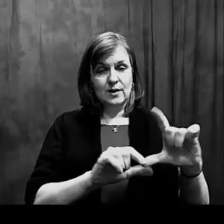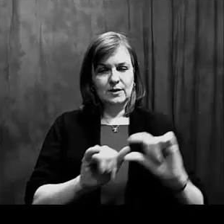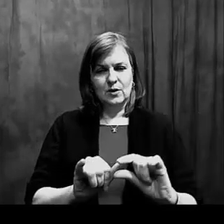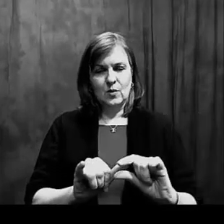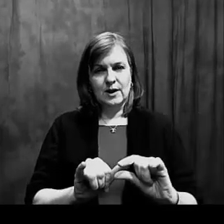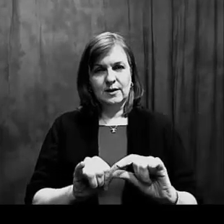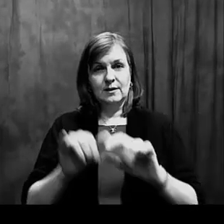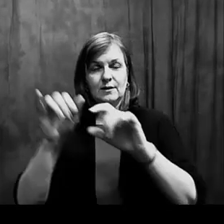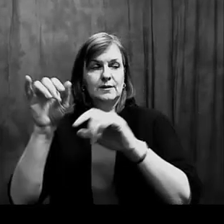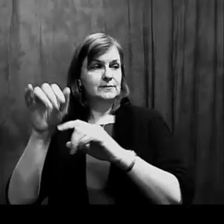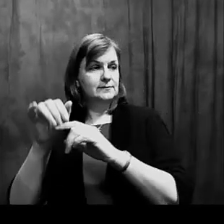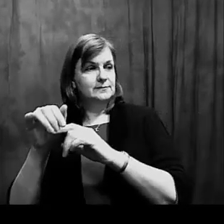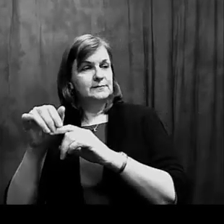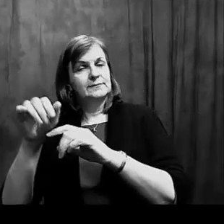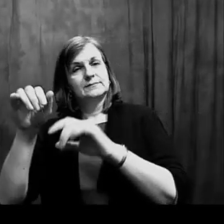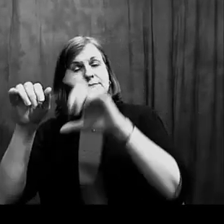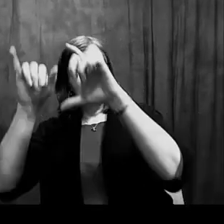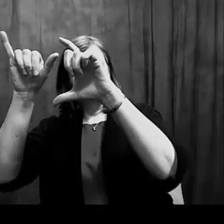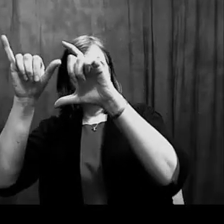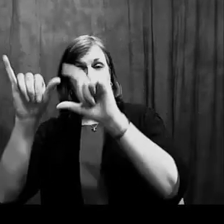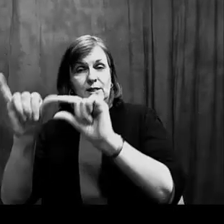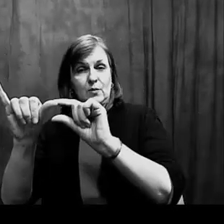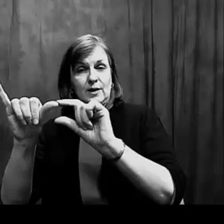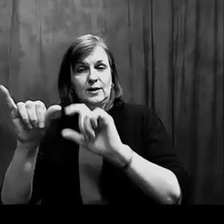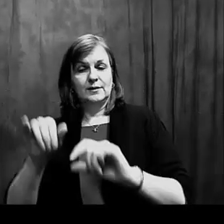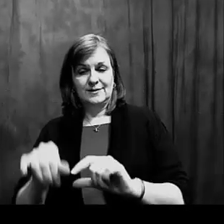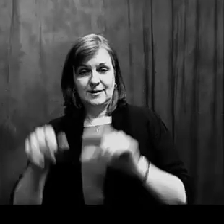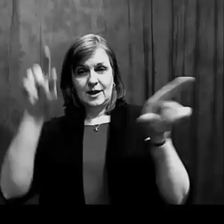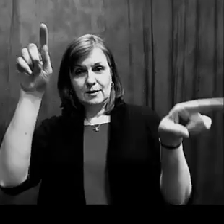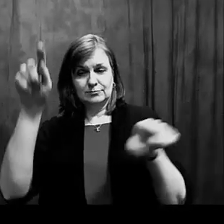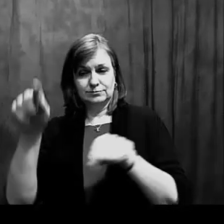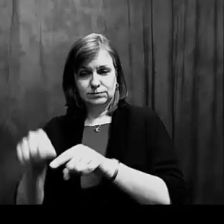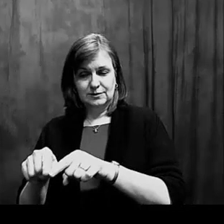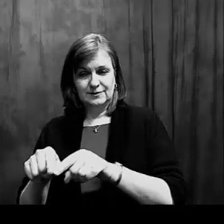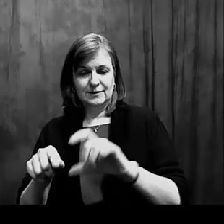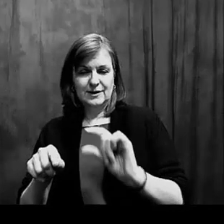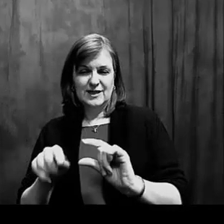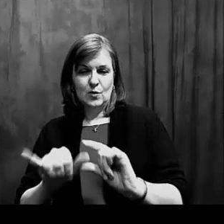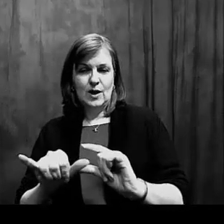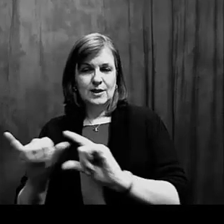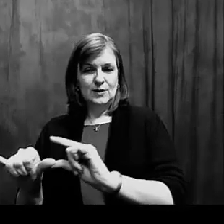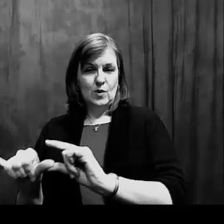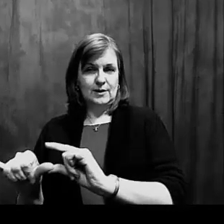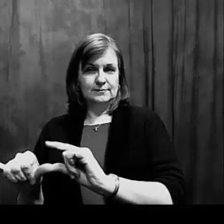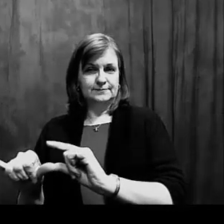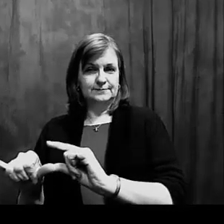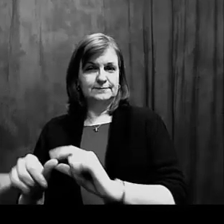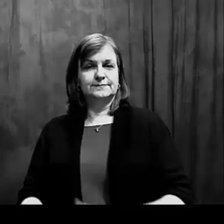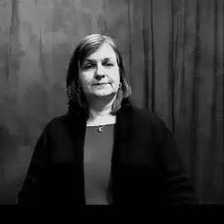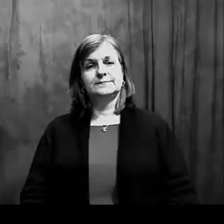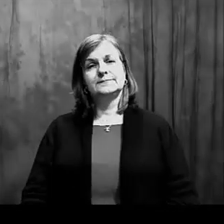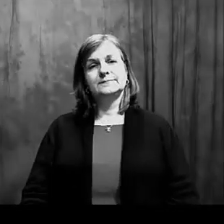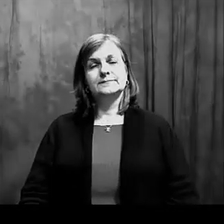most of you grew up with calculator so you may not remember your multiplication tables but if you'd do what we do is we bring these